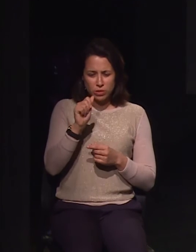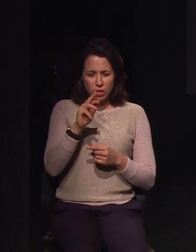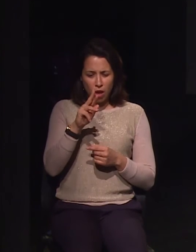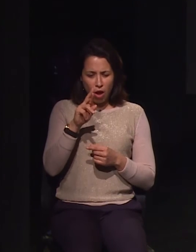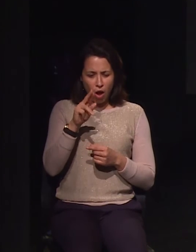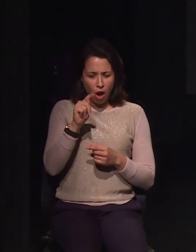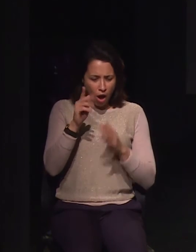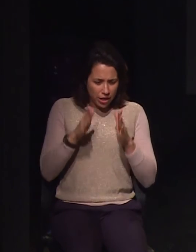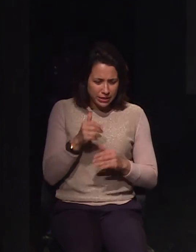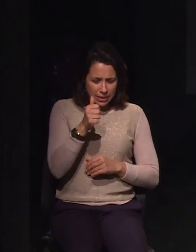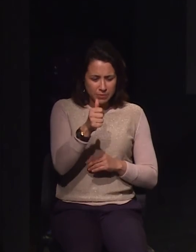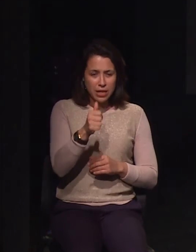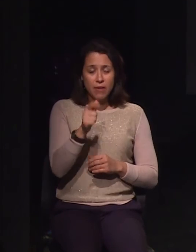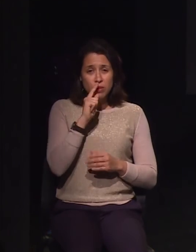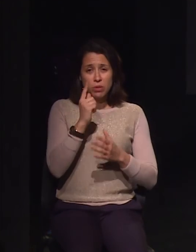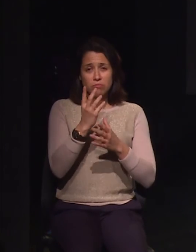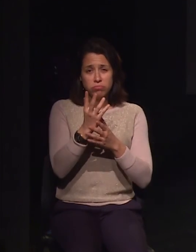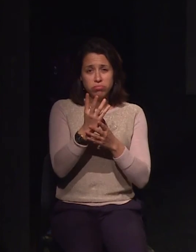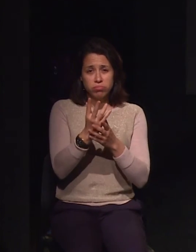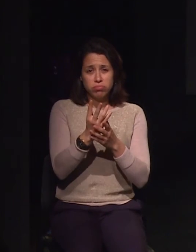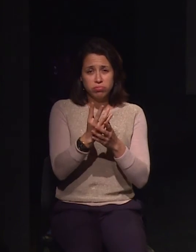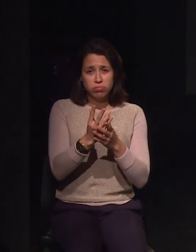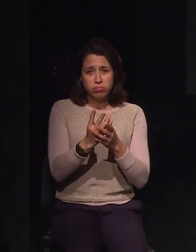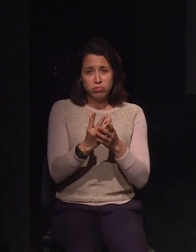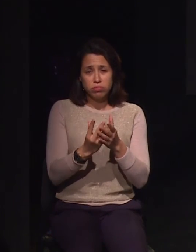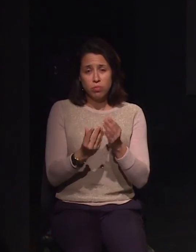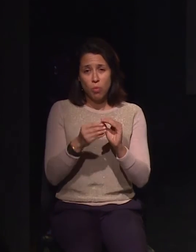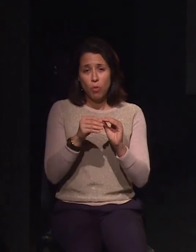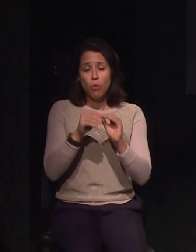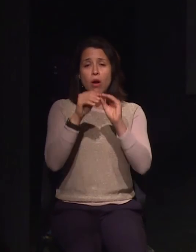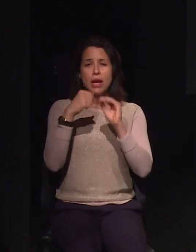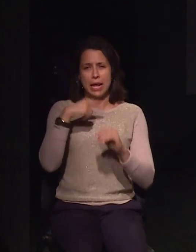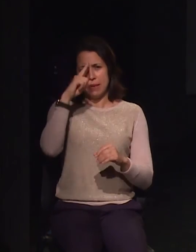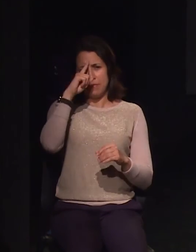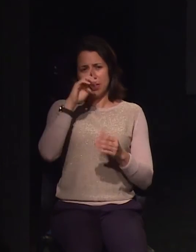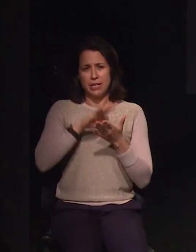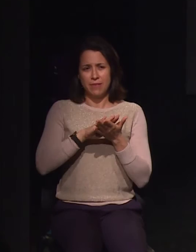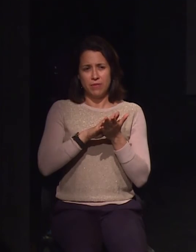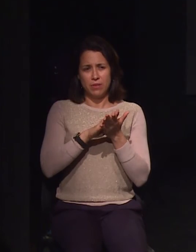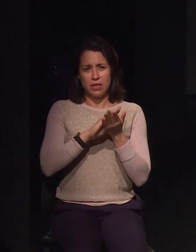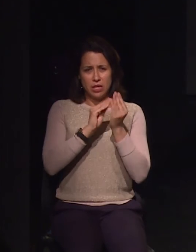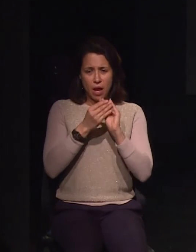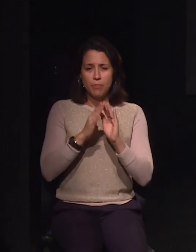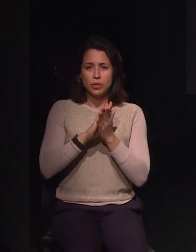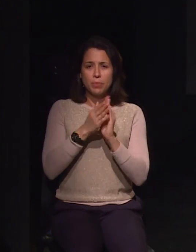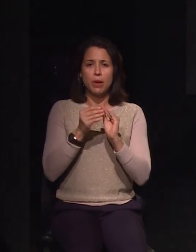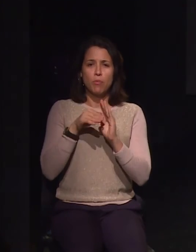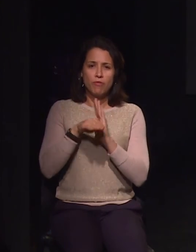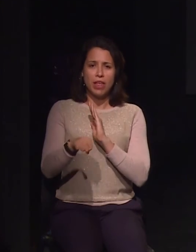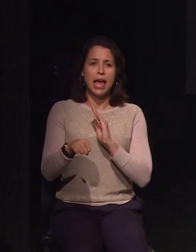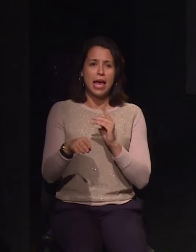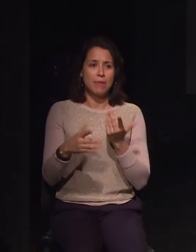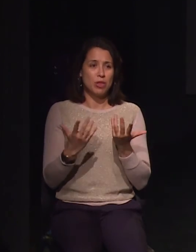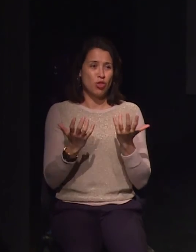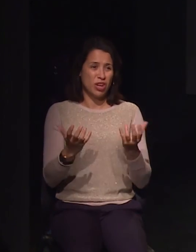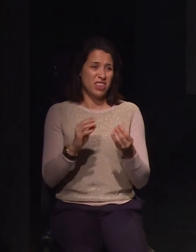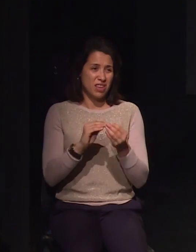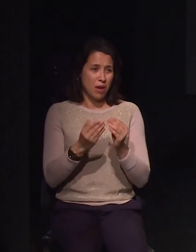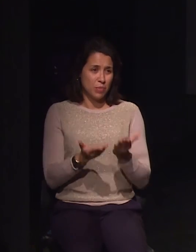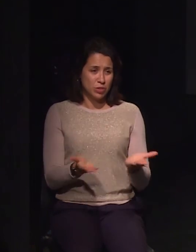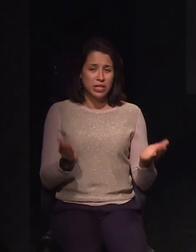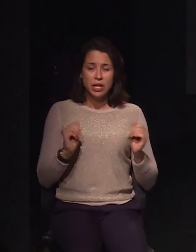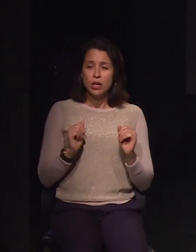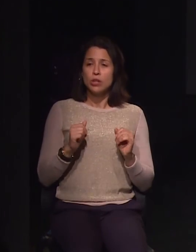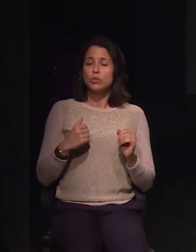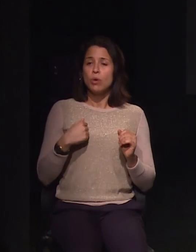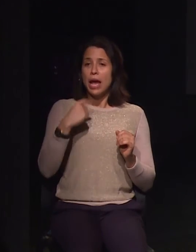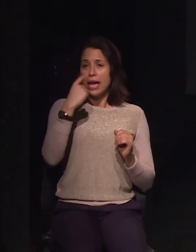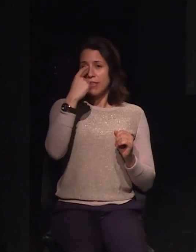more and more, and it’s becoming flat already, look at all of us here.